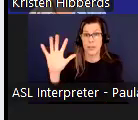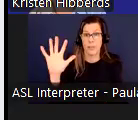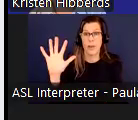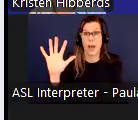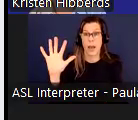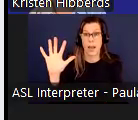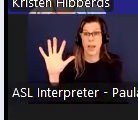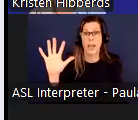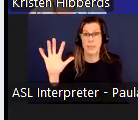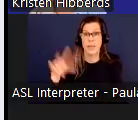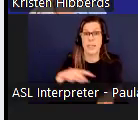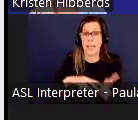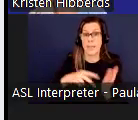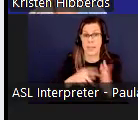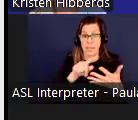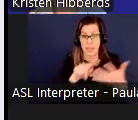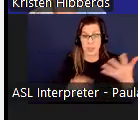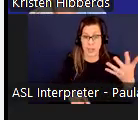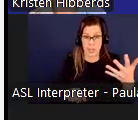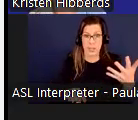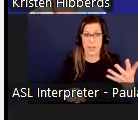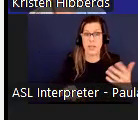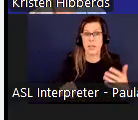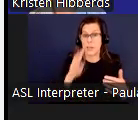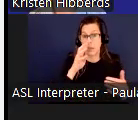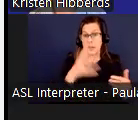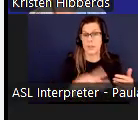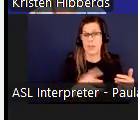definitions, it is under the neglect letter,